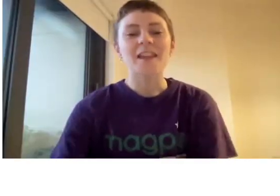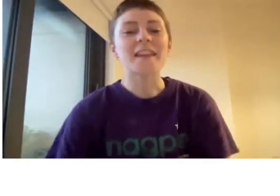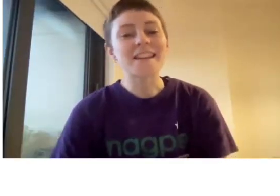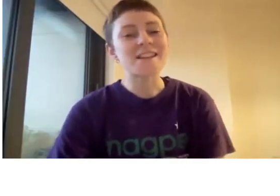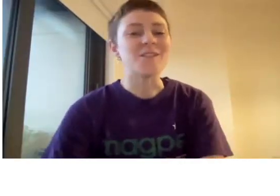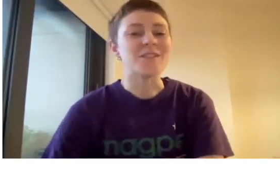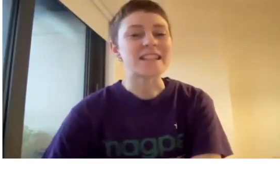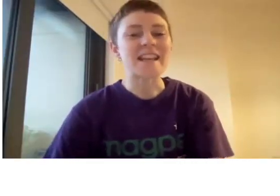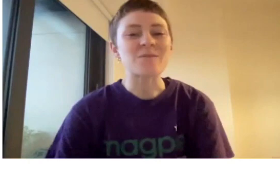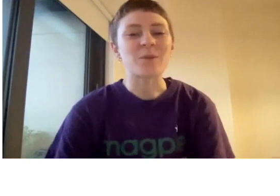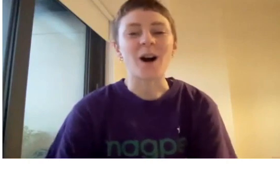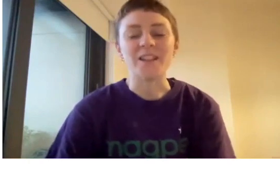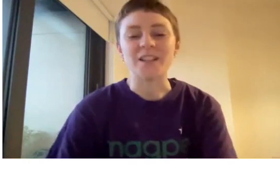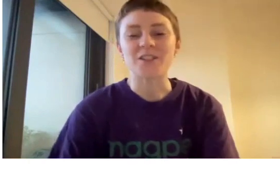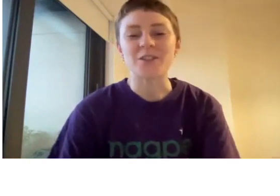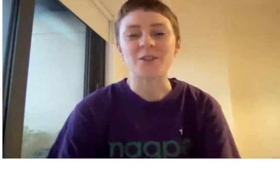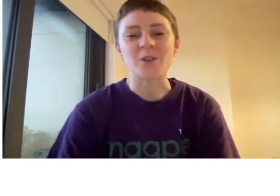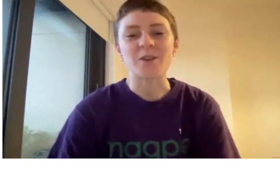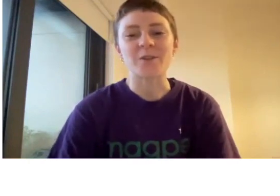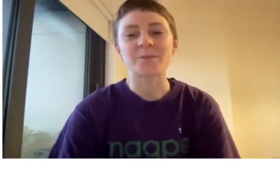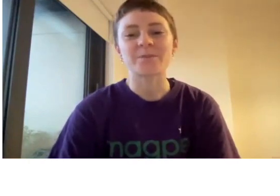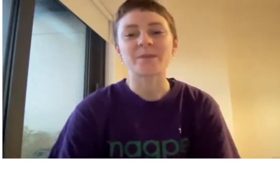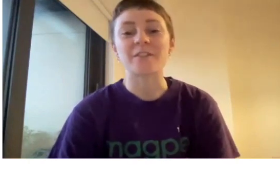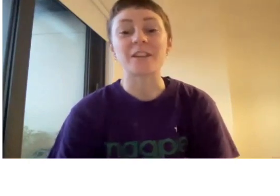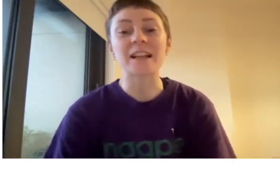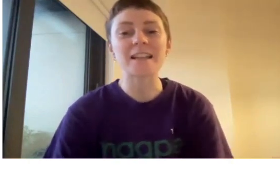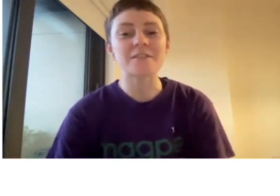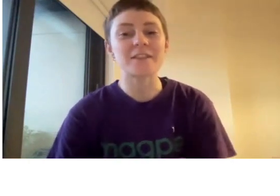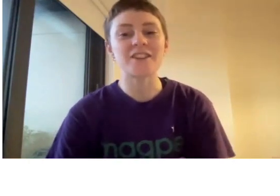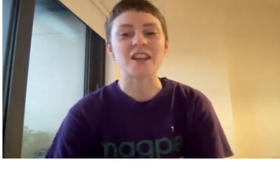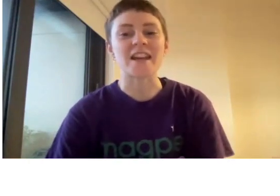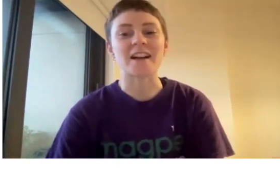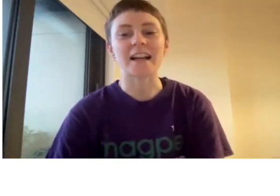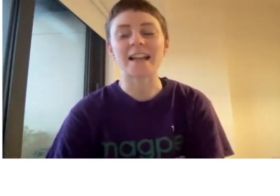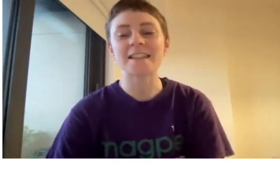thank you for taking part in this tutorial if you'd like to feature in our calendar